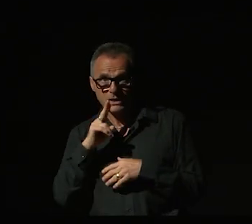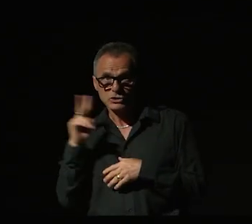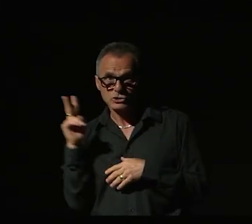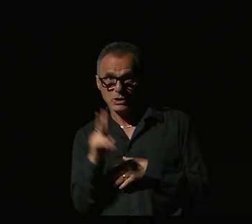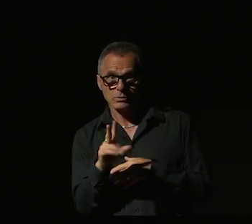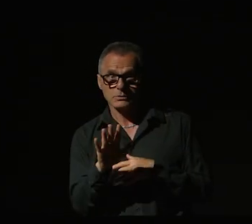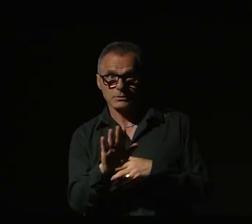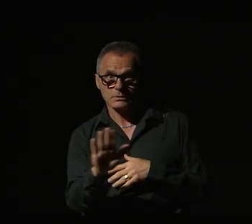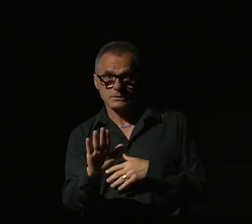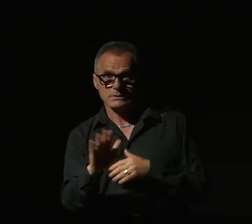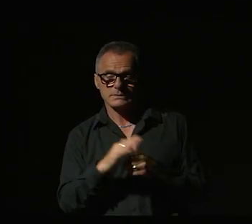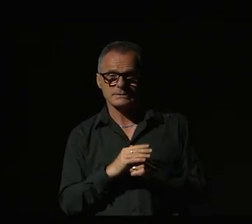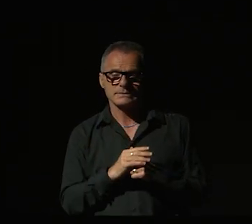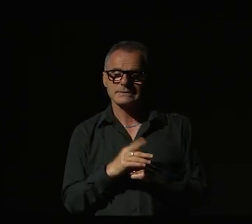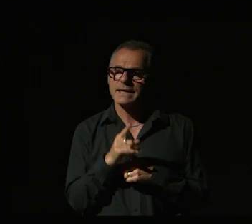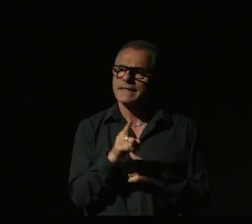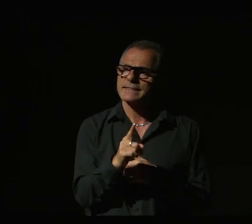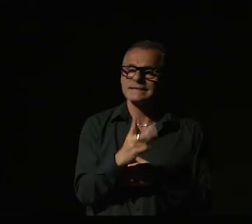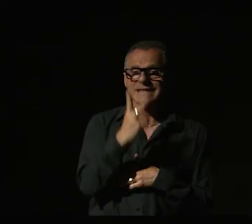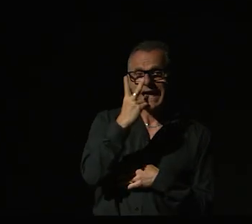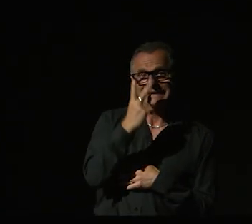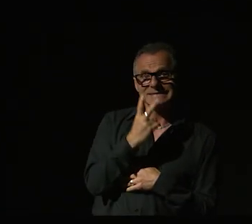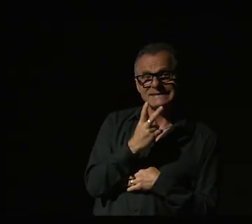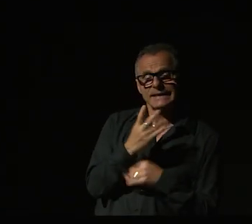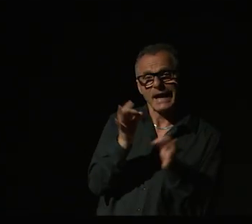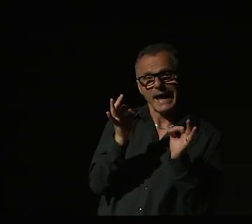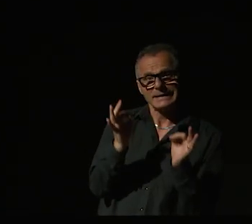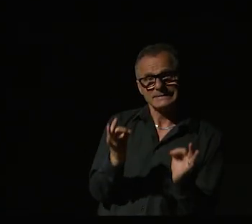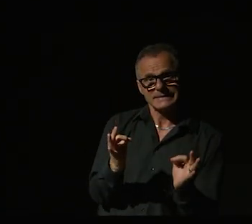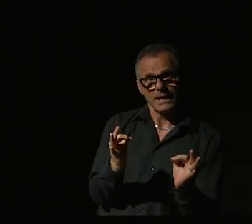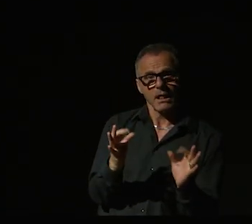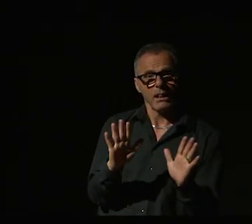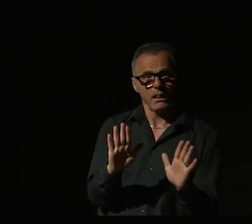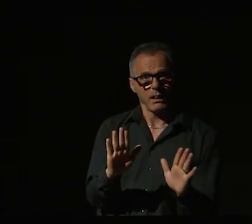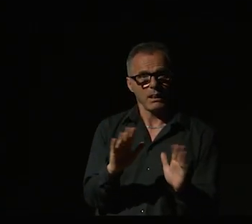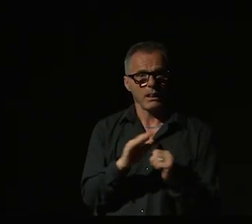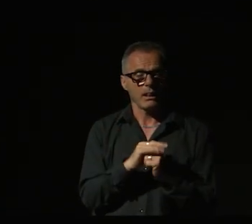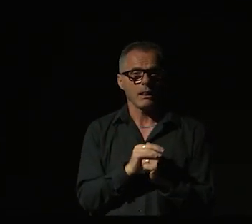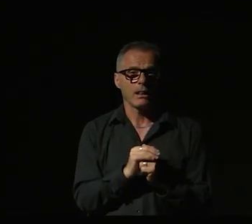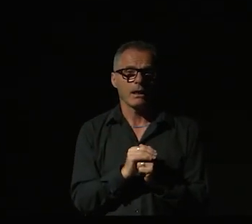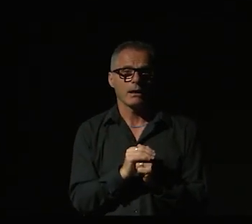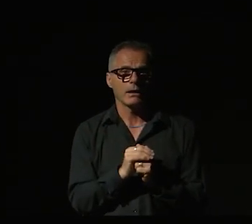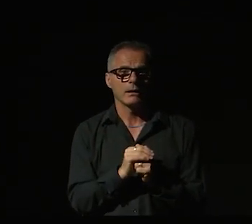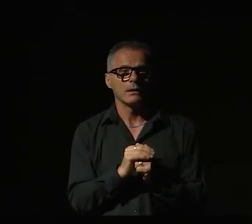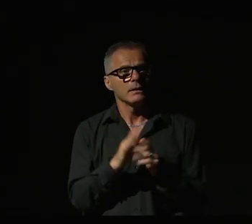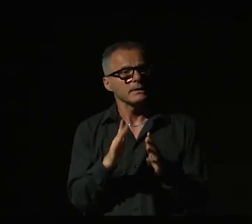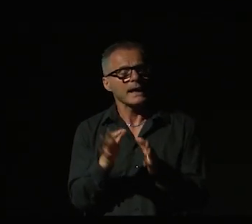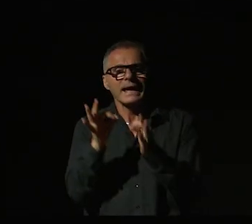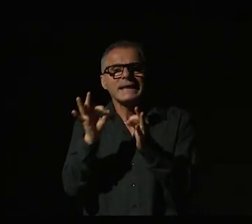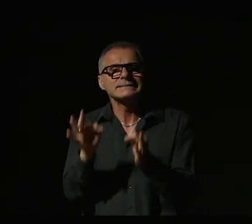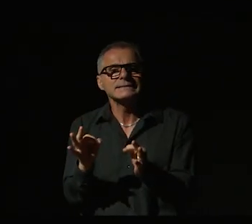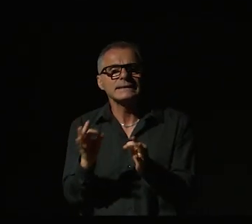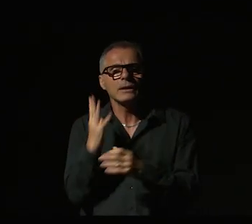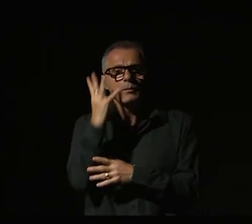and combines this Antique ideal, just always understood as in ideal beauty as well,